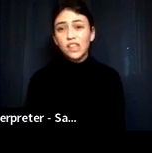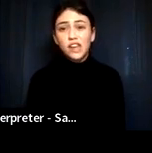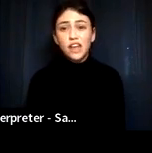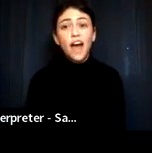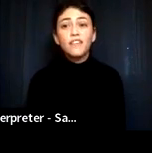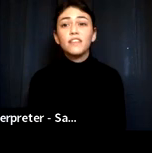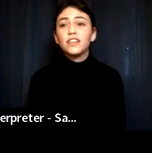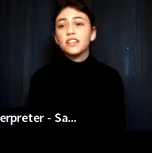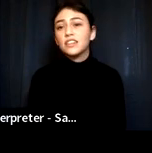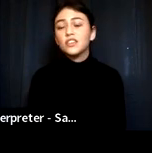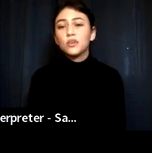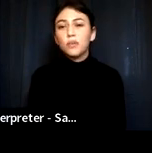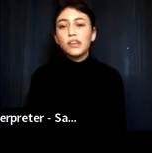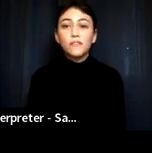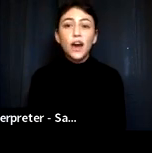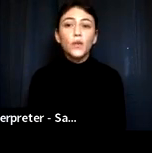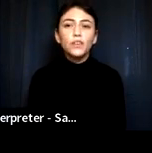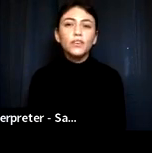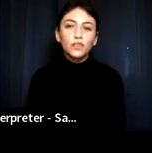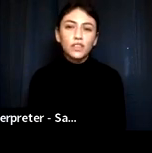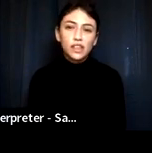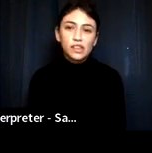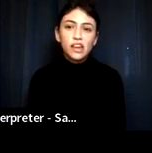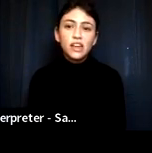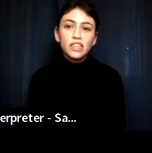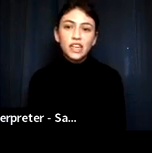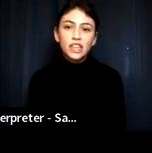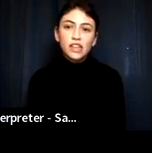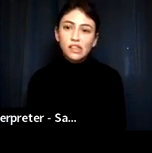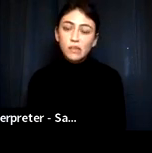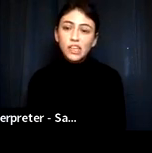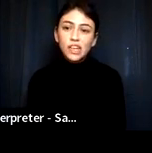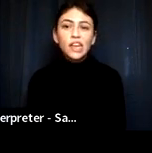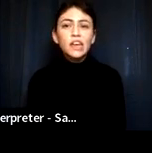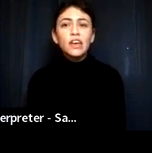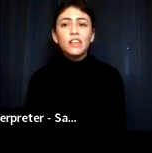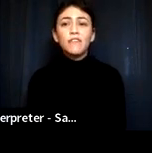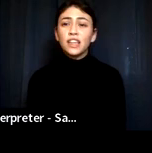lot of things that I haven't even attended to because of how difficult it is to get the accessibility.